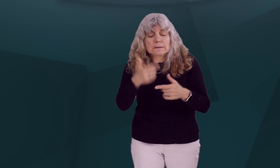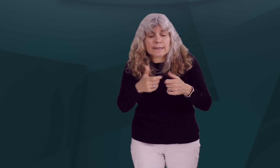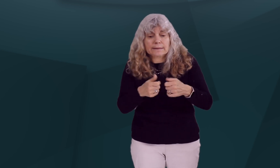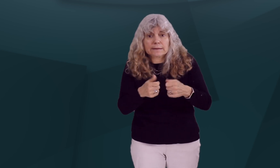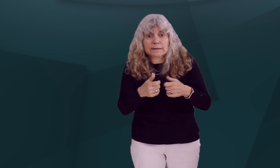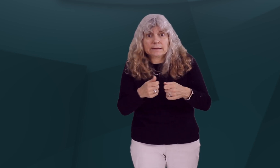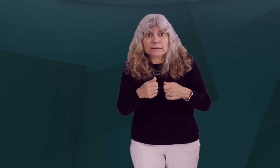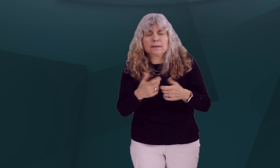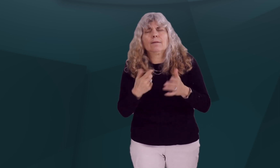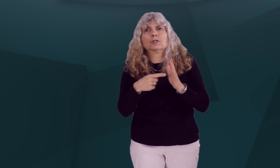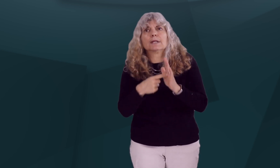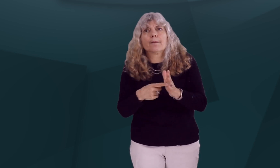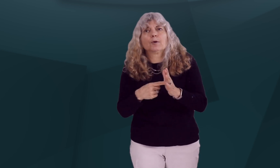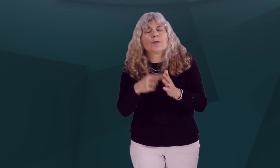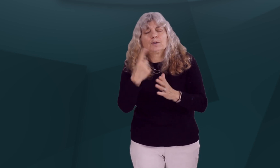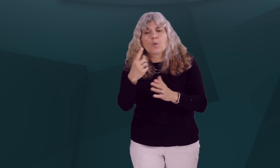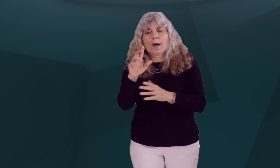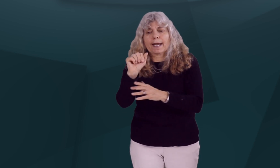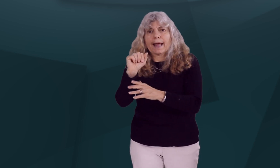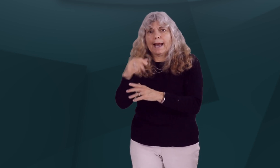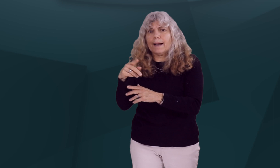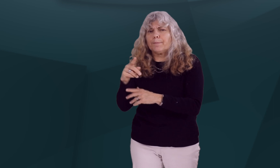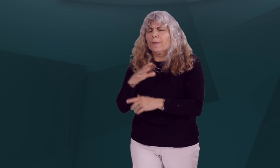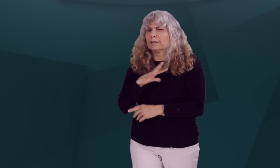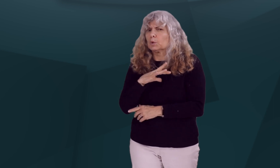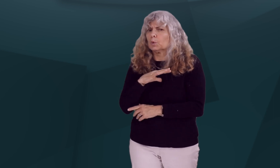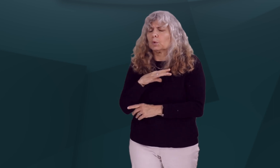or use their phone to type it out in text.